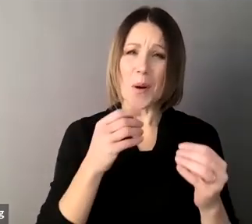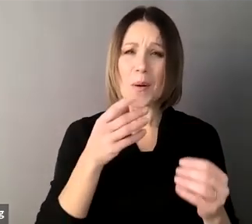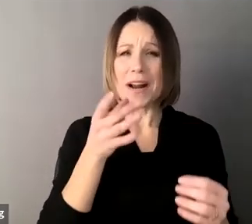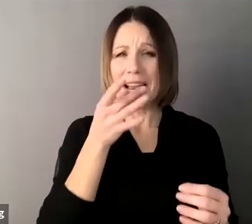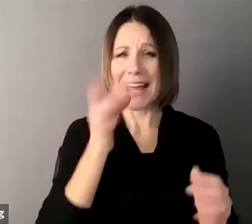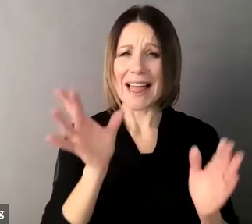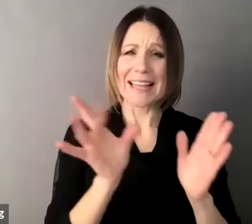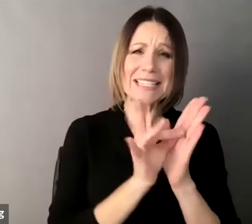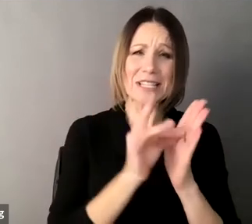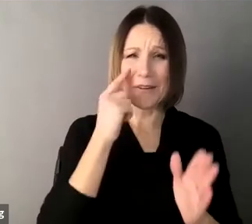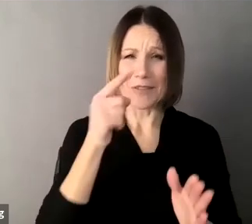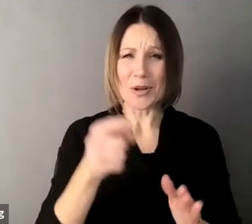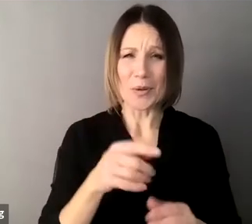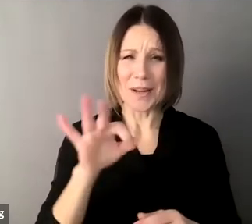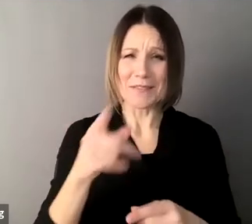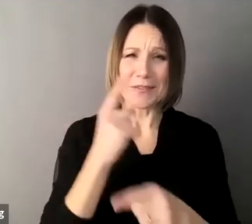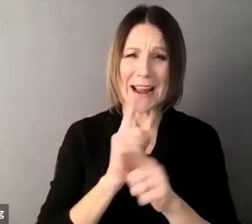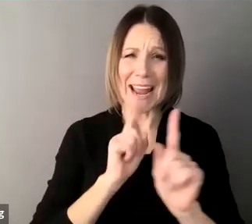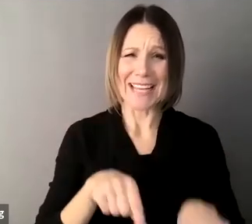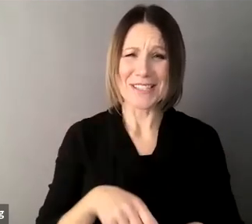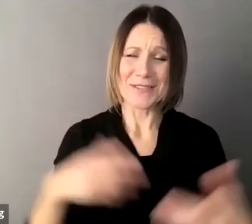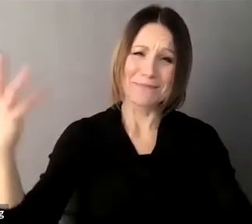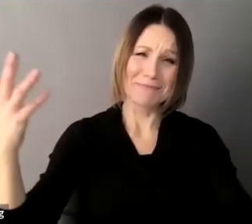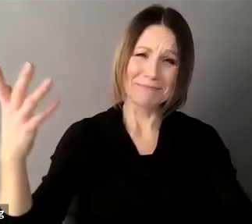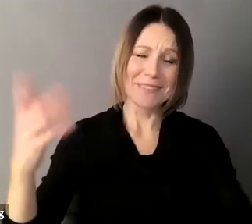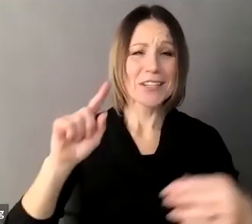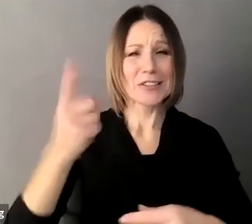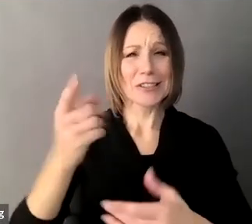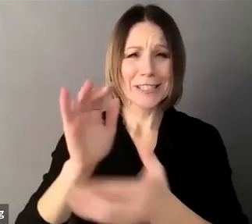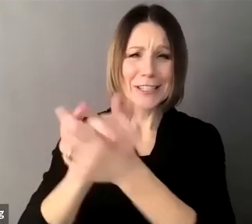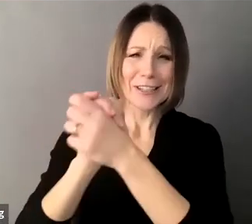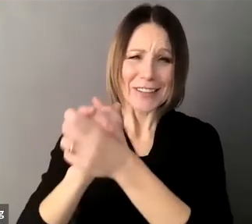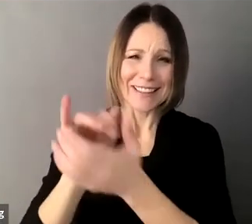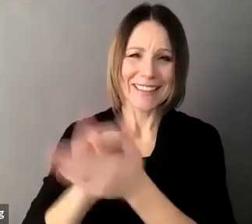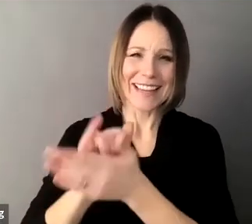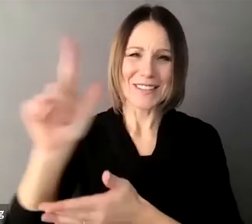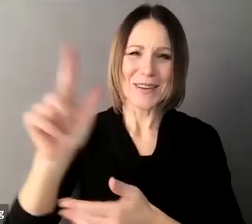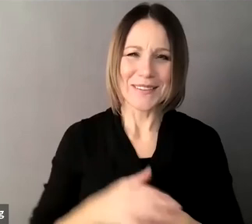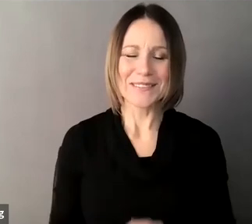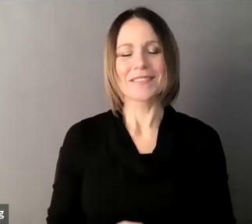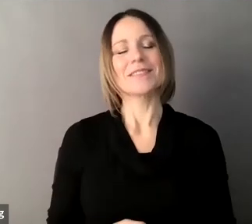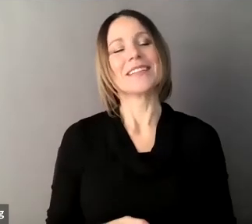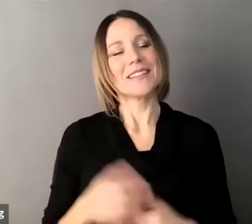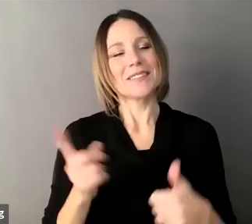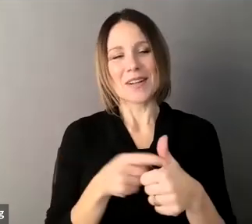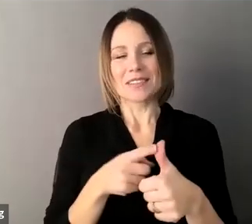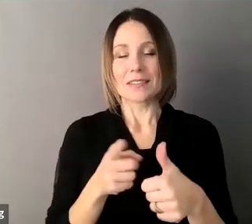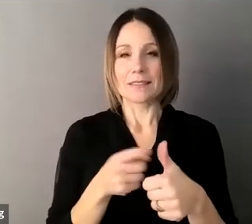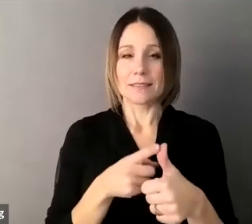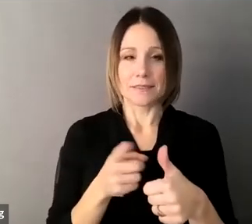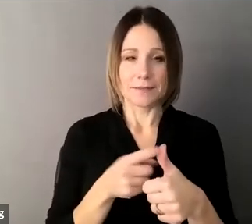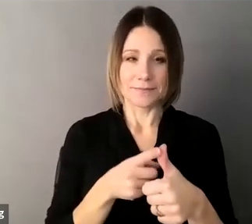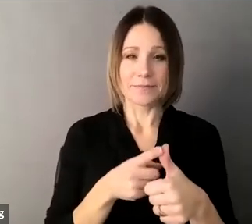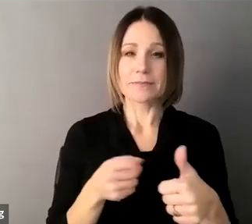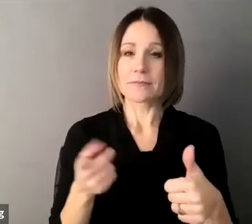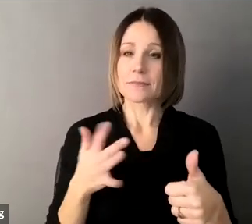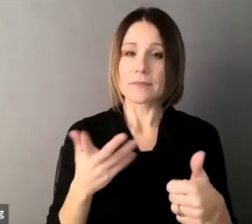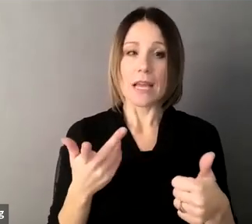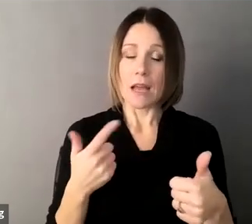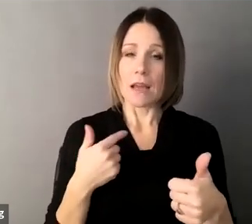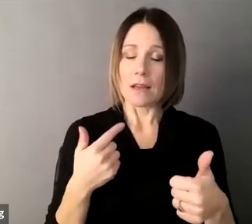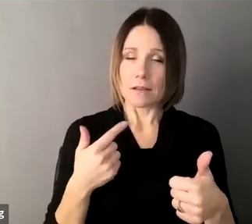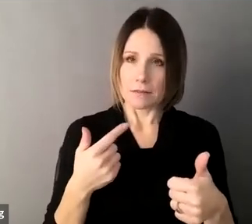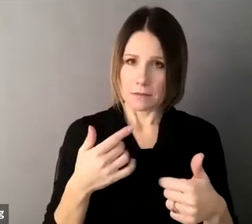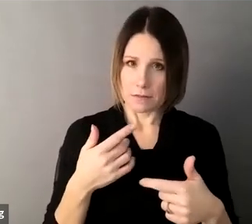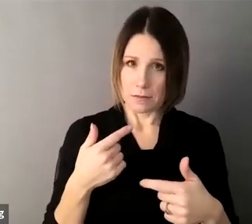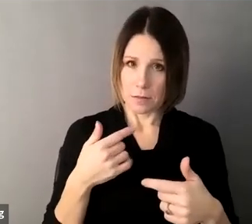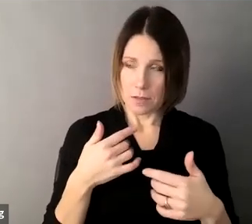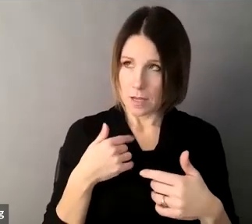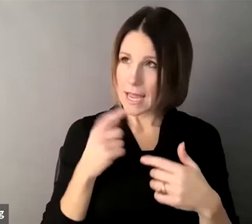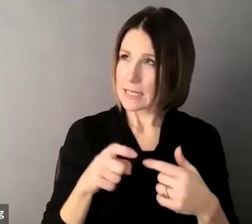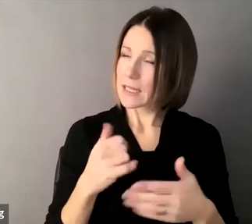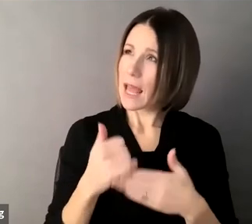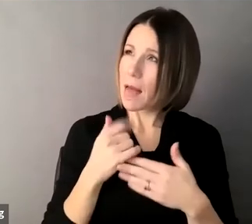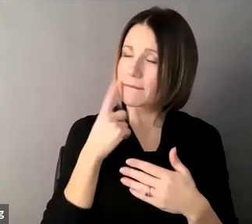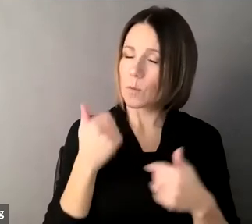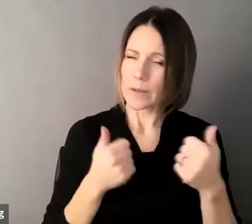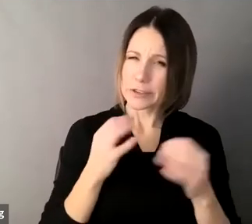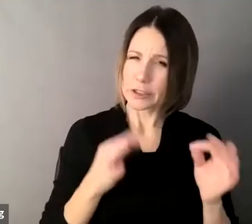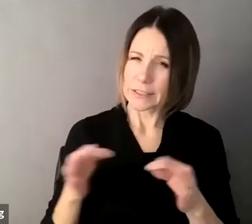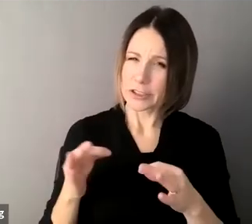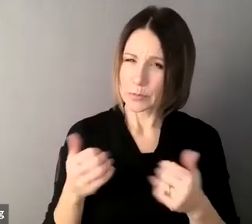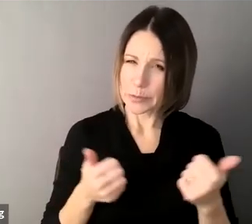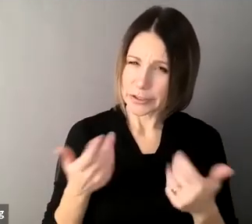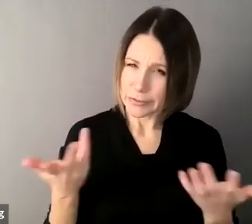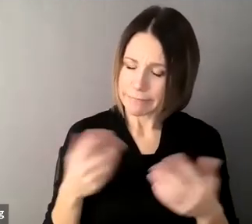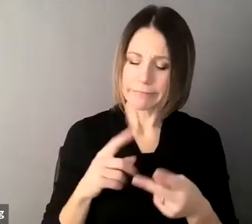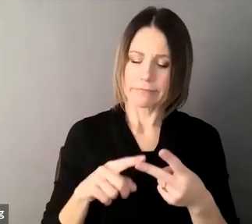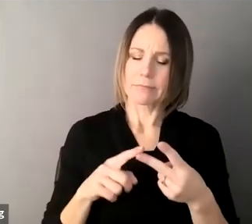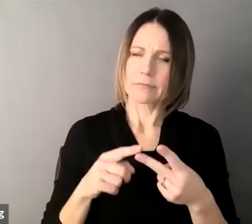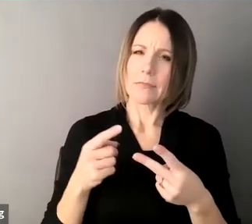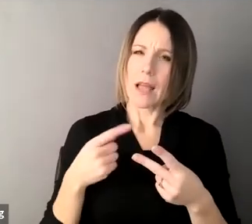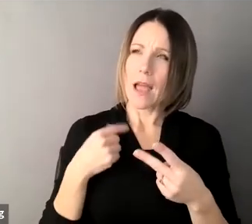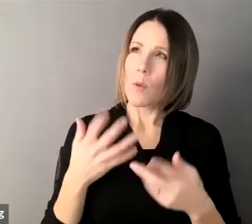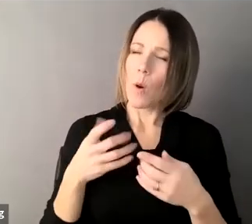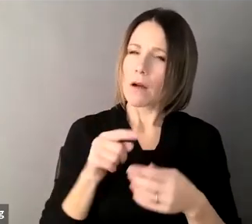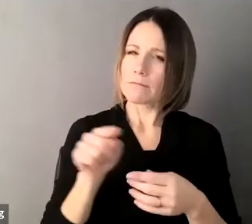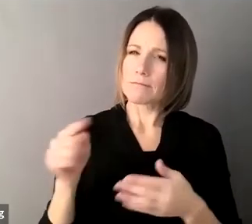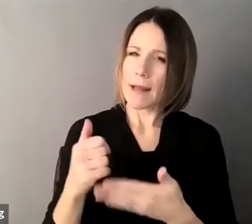congratulations one which discussion two who do I want help from and three what kind of help